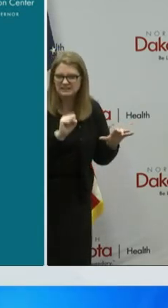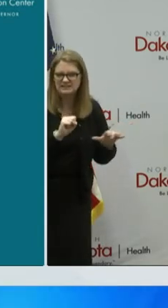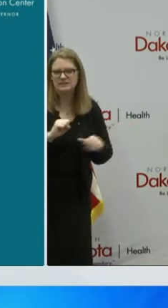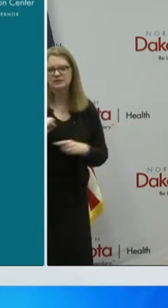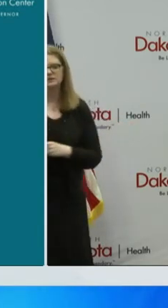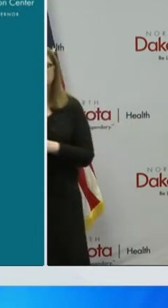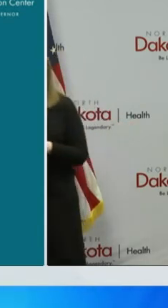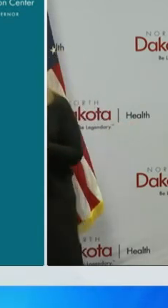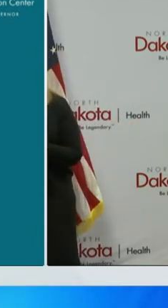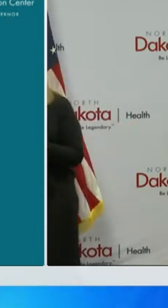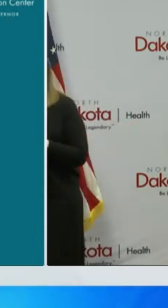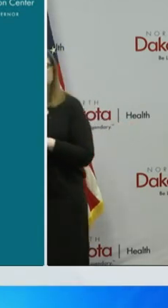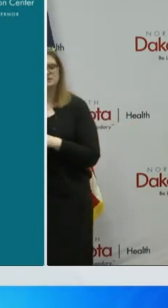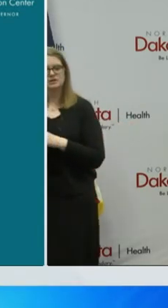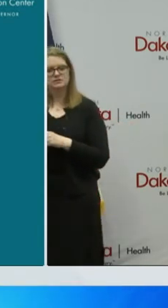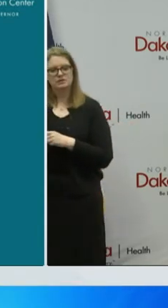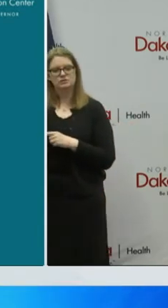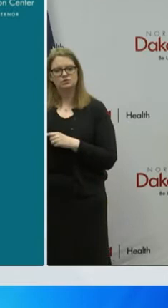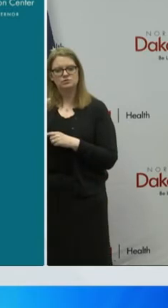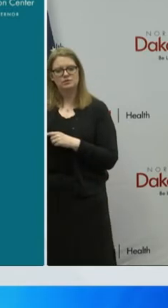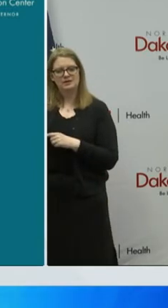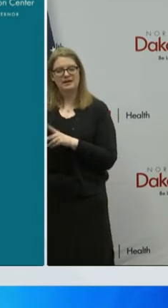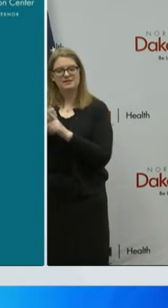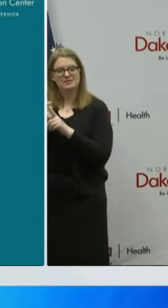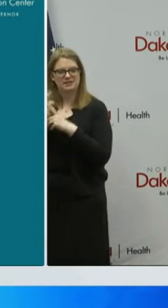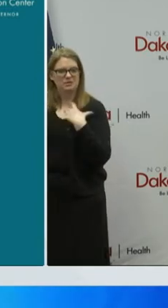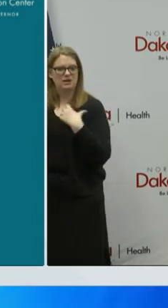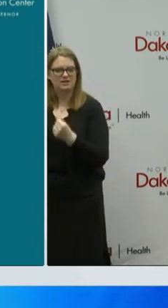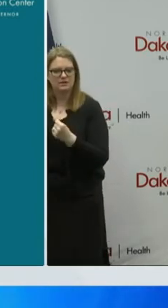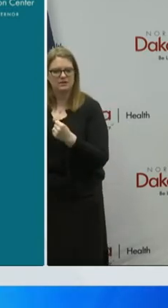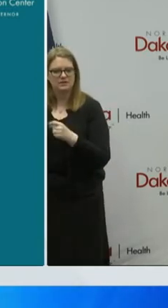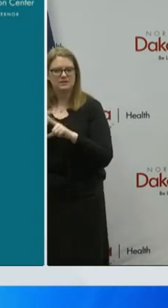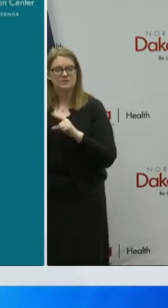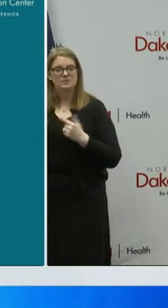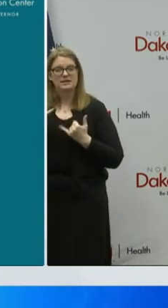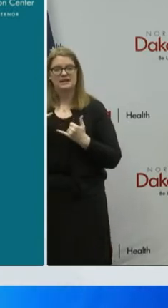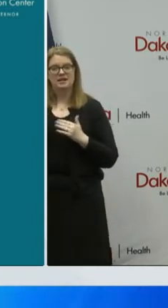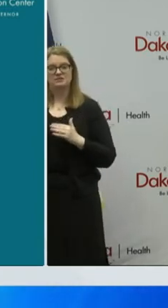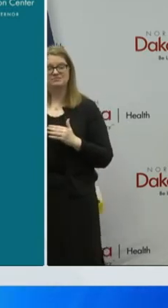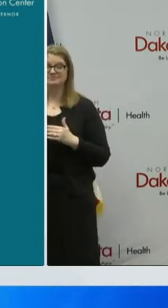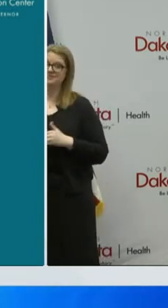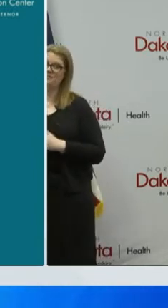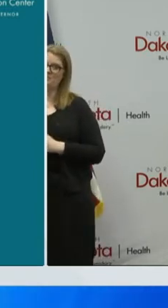AT A 436 ACTIVE CONFIRMED CASES, AND WE'VE SEEN 229 INDIVIDUALS